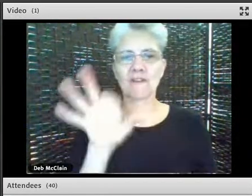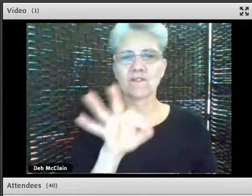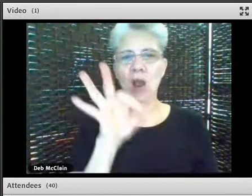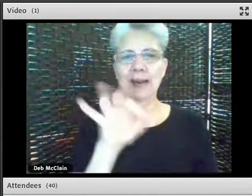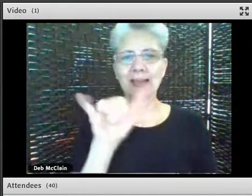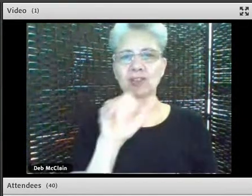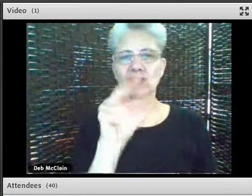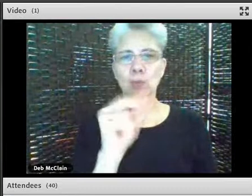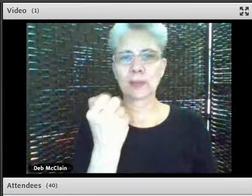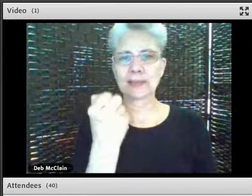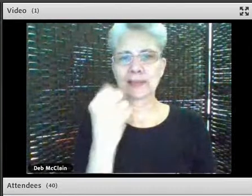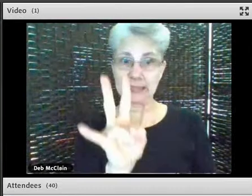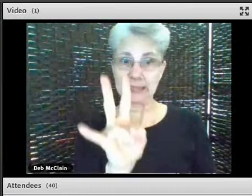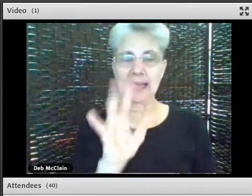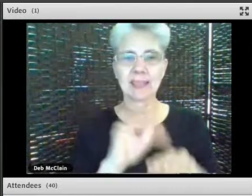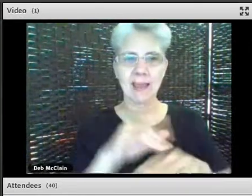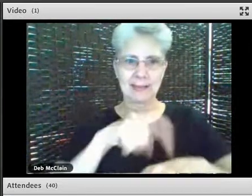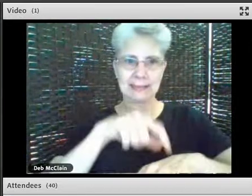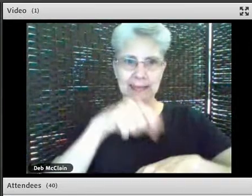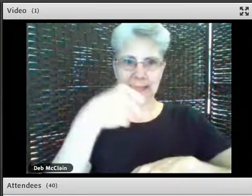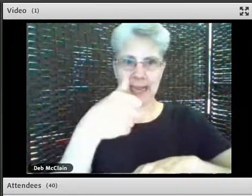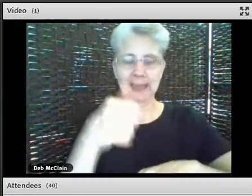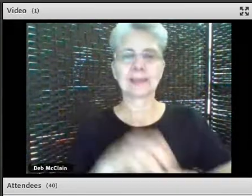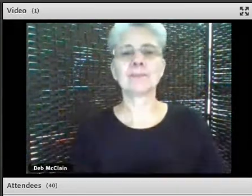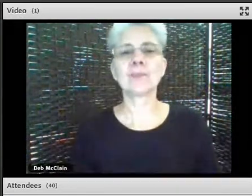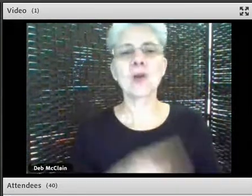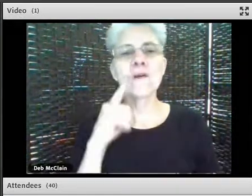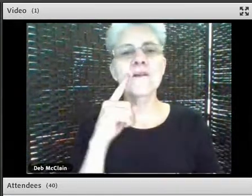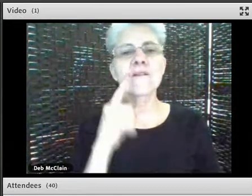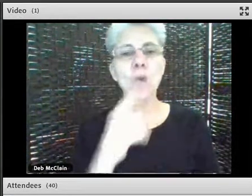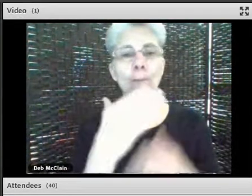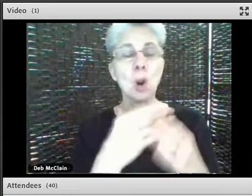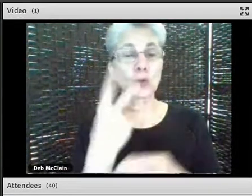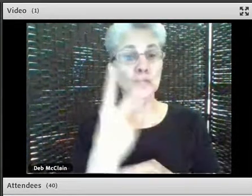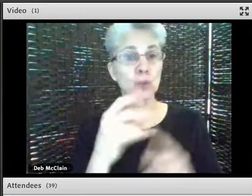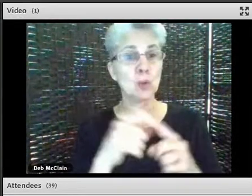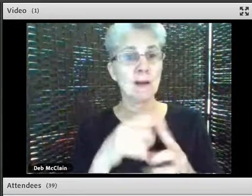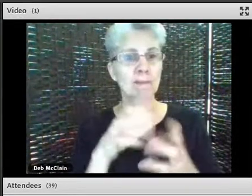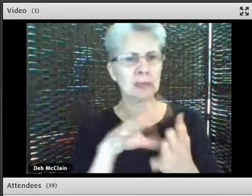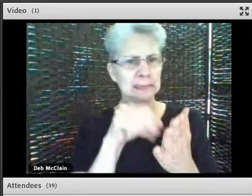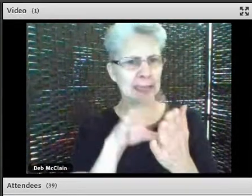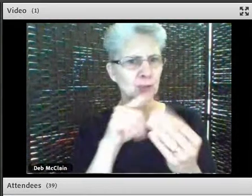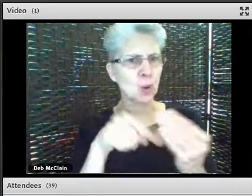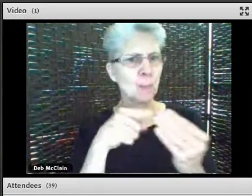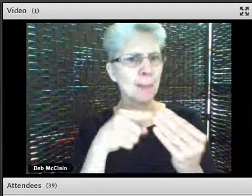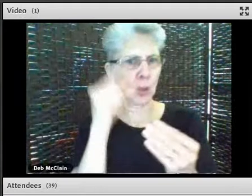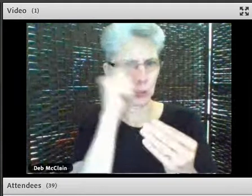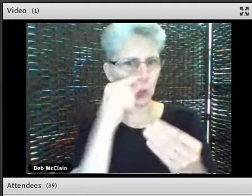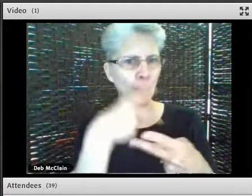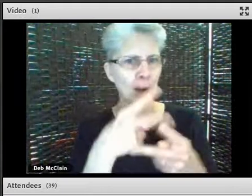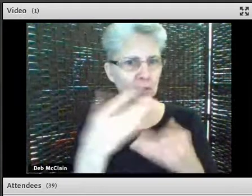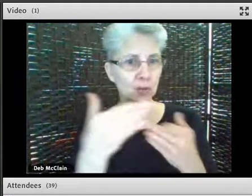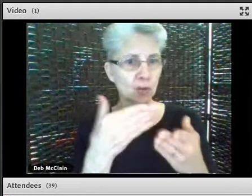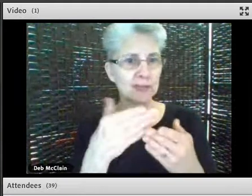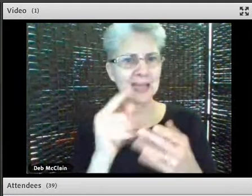January 17th at 10:00am Eastern for part two of "Getting to Know Google Products, Services and Tools."